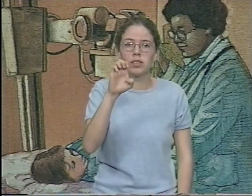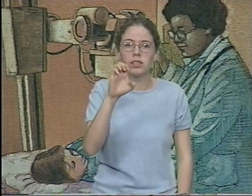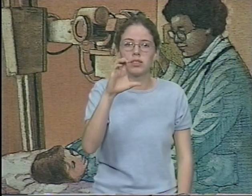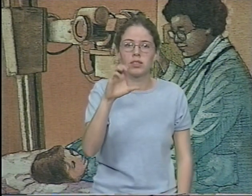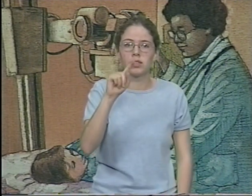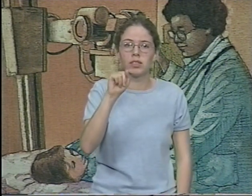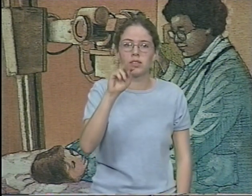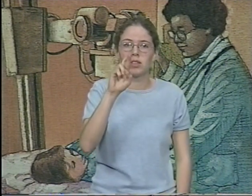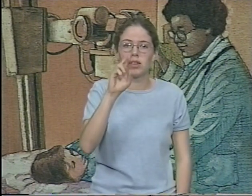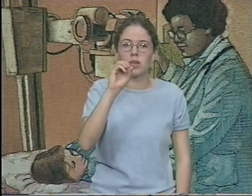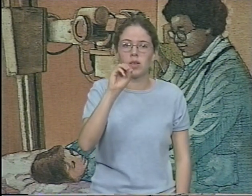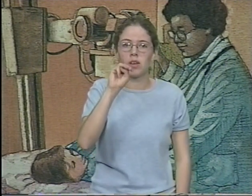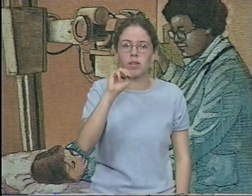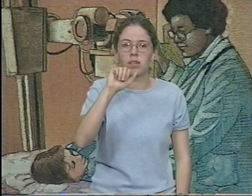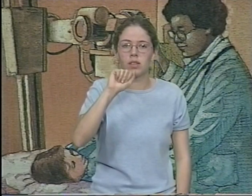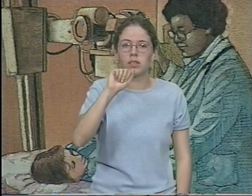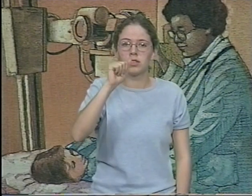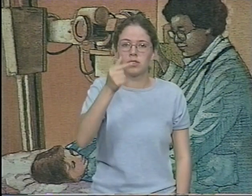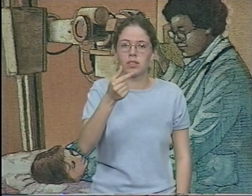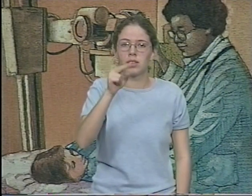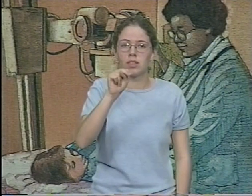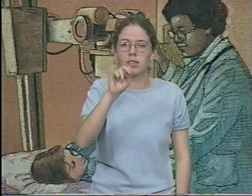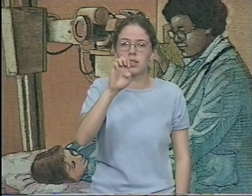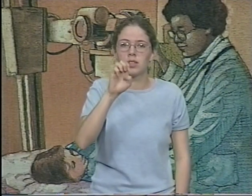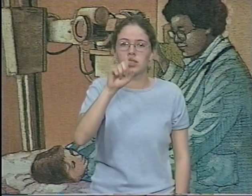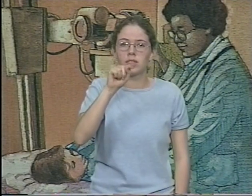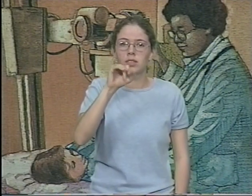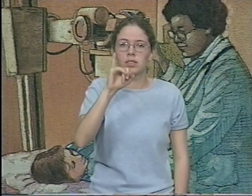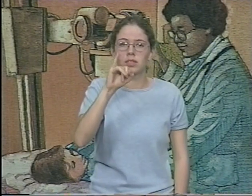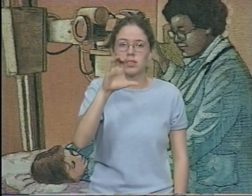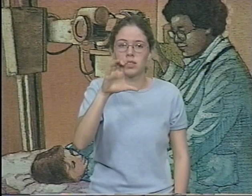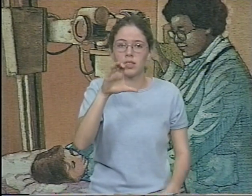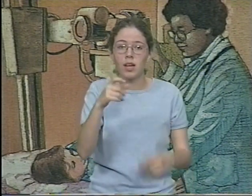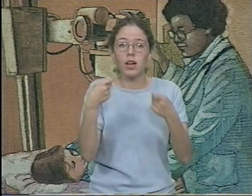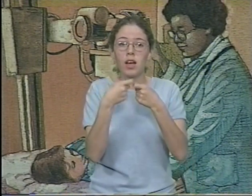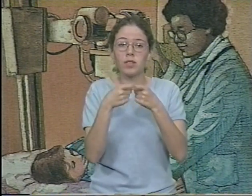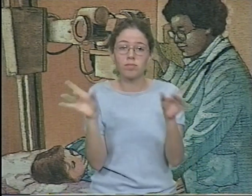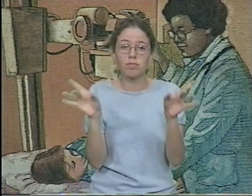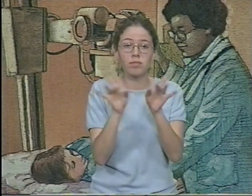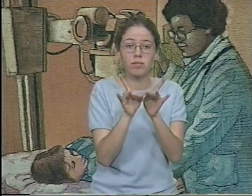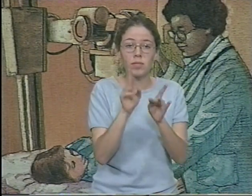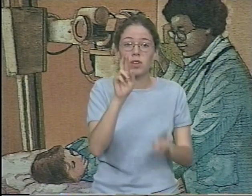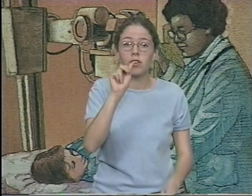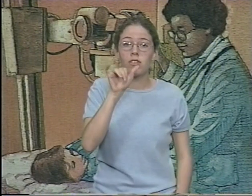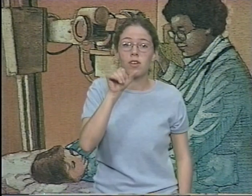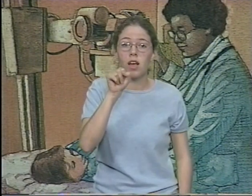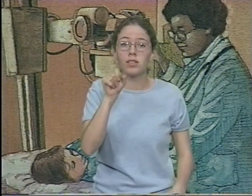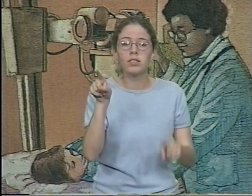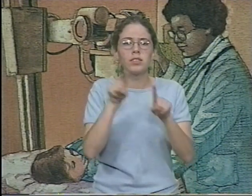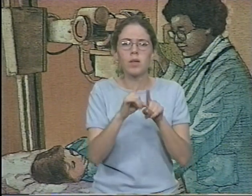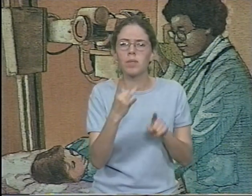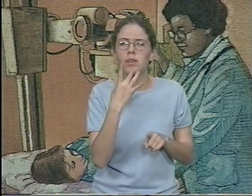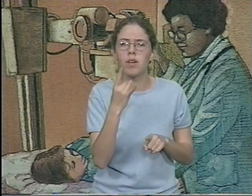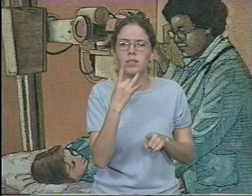electromagnetic rays, similar to light rays but not visible to the human eye.